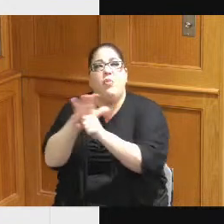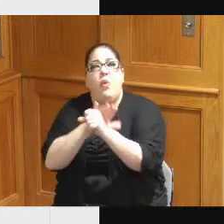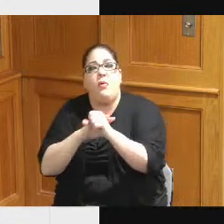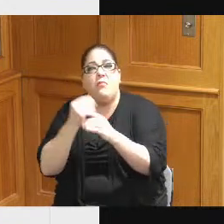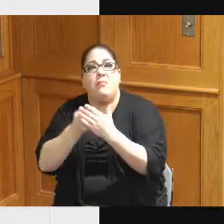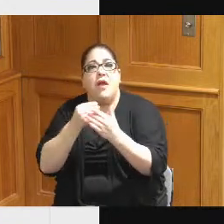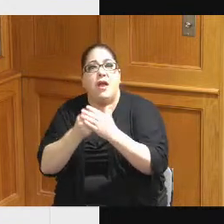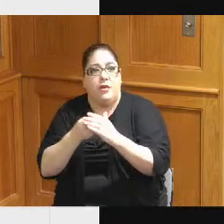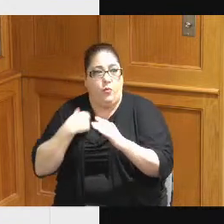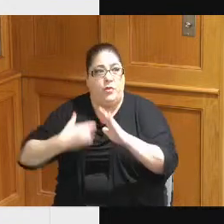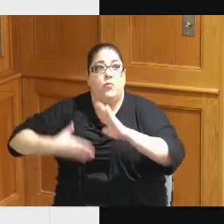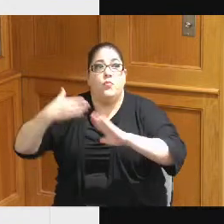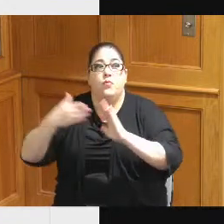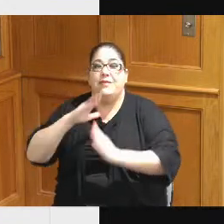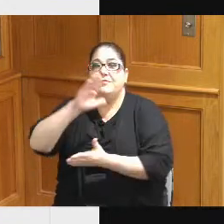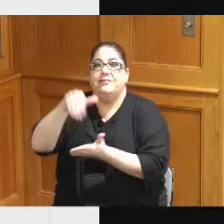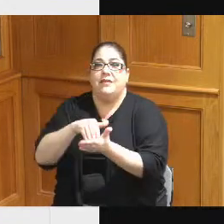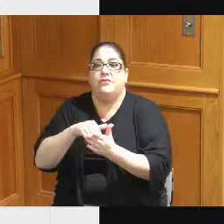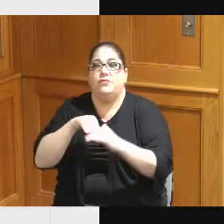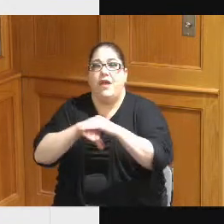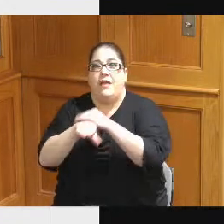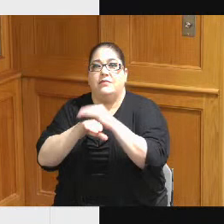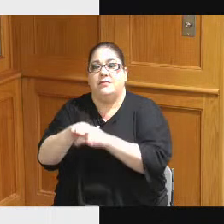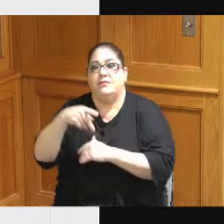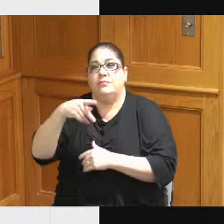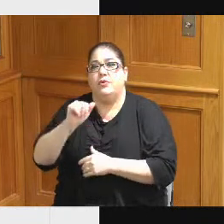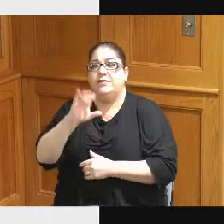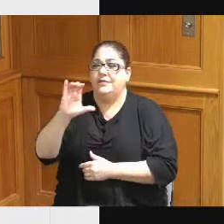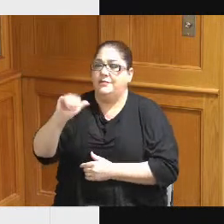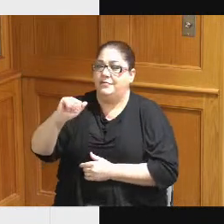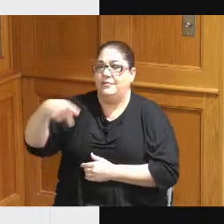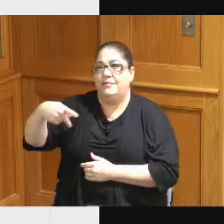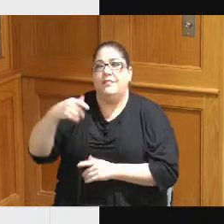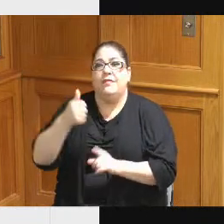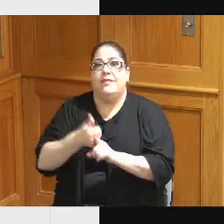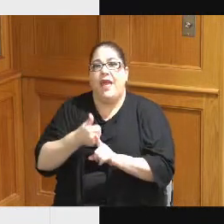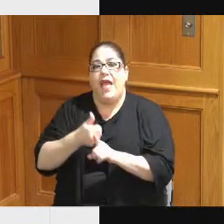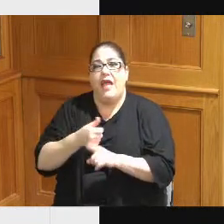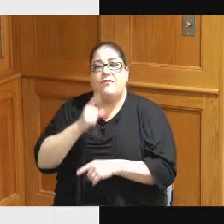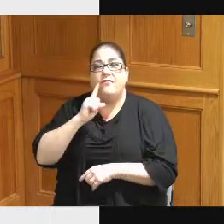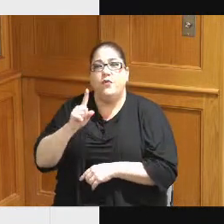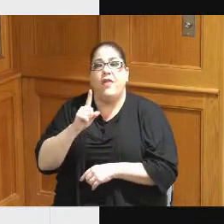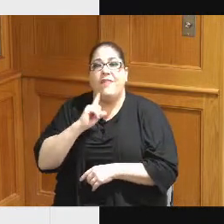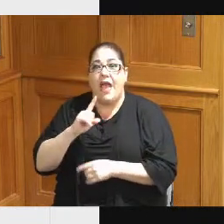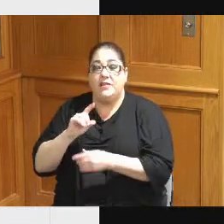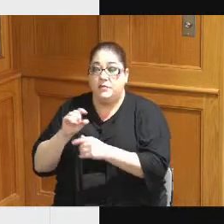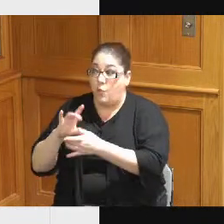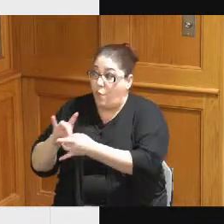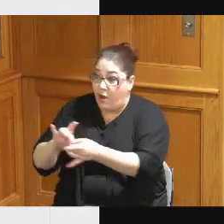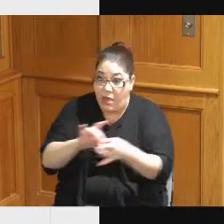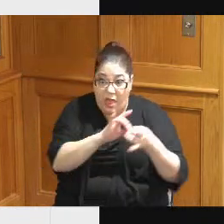run the central access point which is the shelter coordinated intake so we do some of the agencies